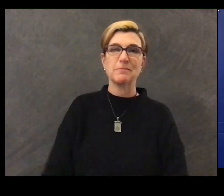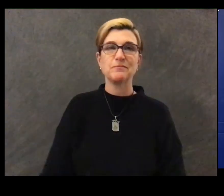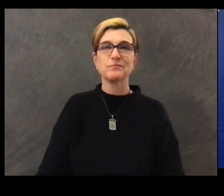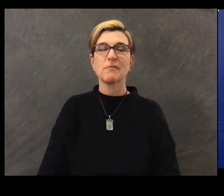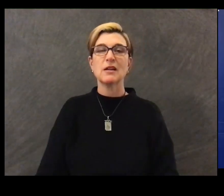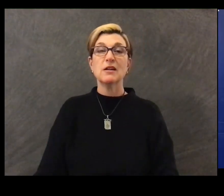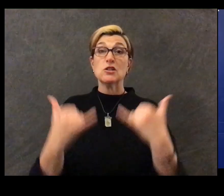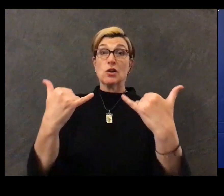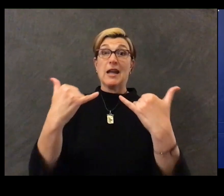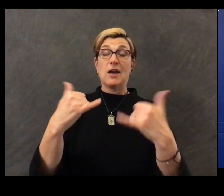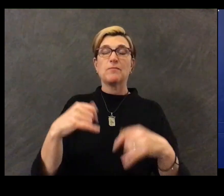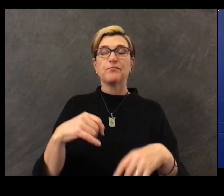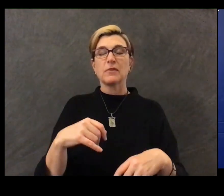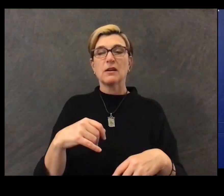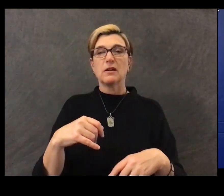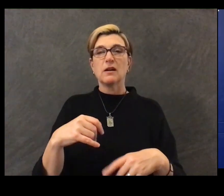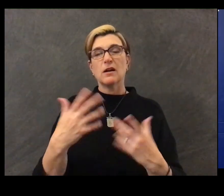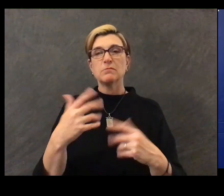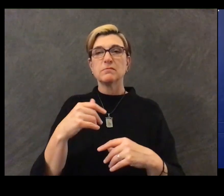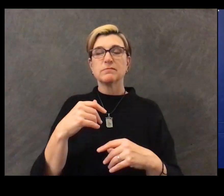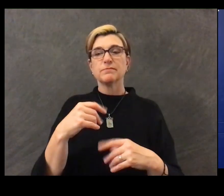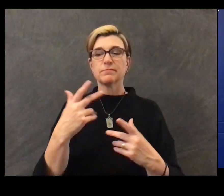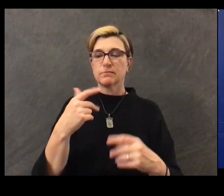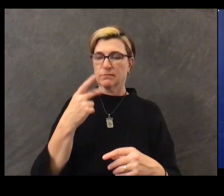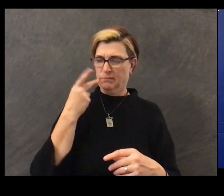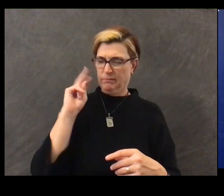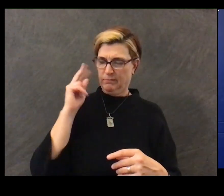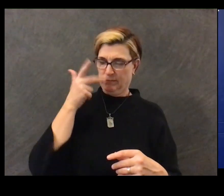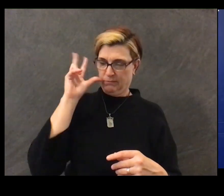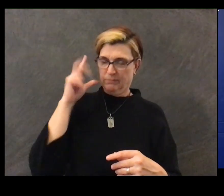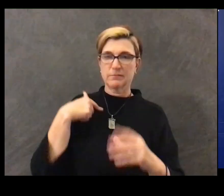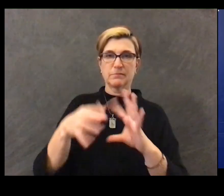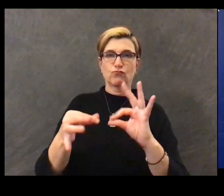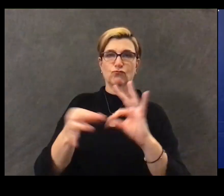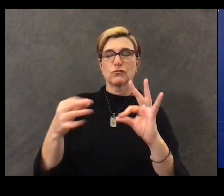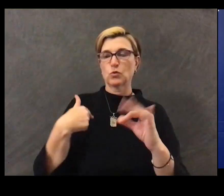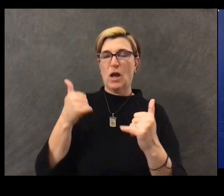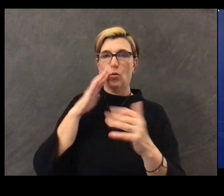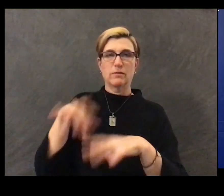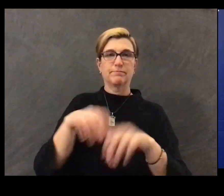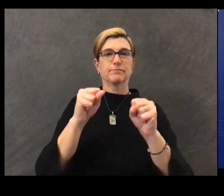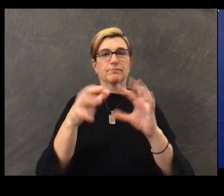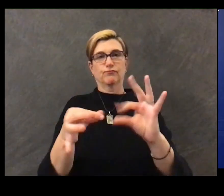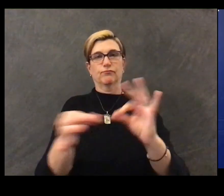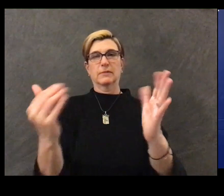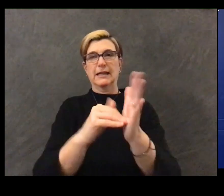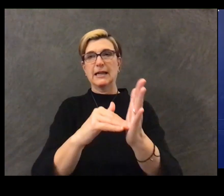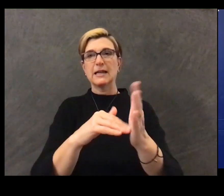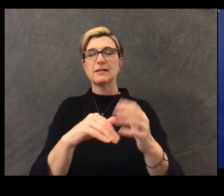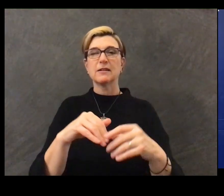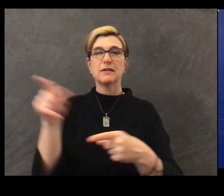take off from where I was at this podium a few days ago to kind of reiterate some of the things that the Vice President said but to kind of connect the dots